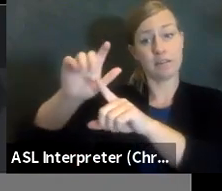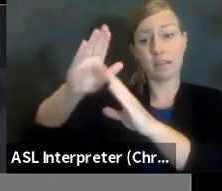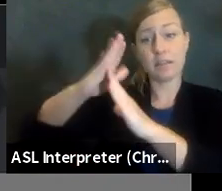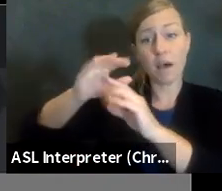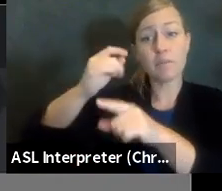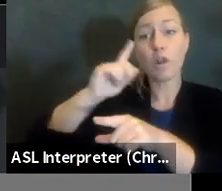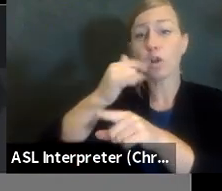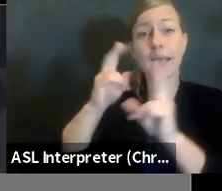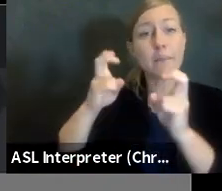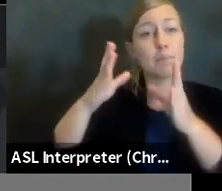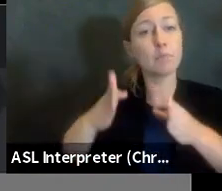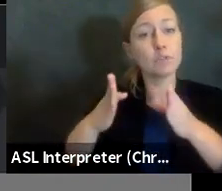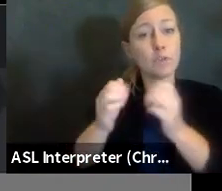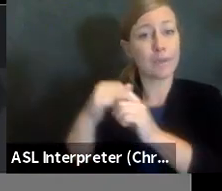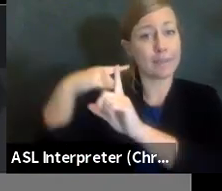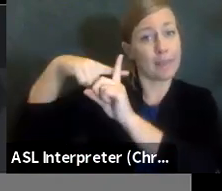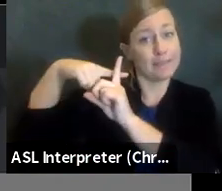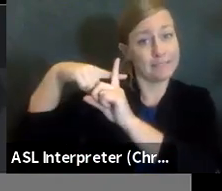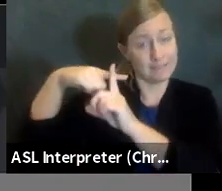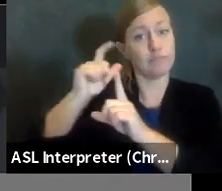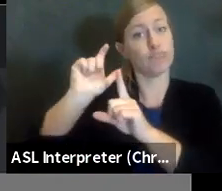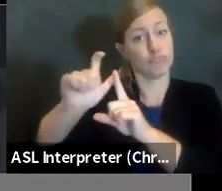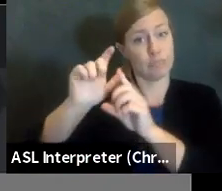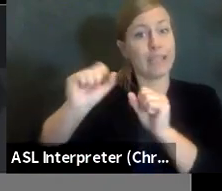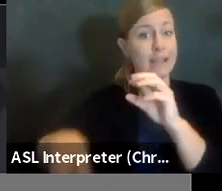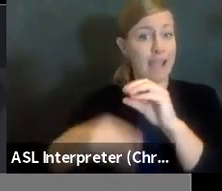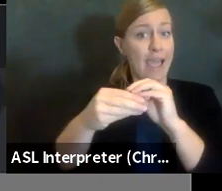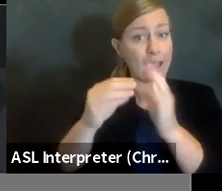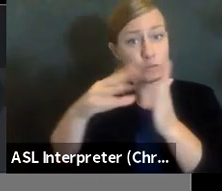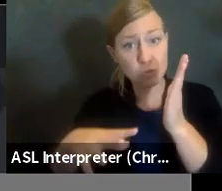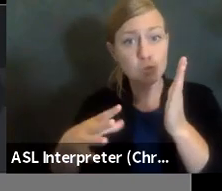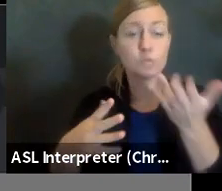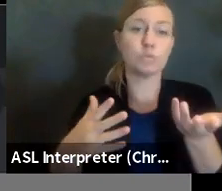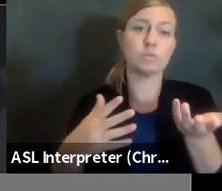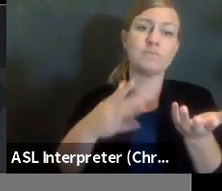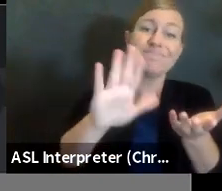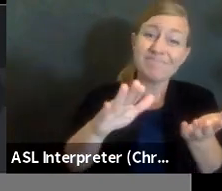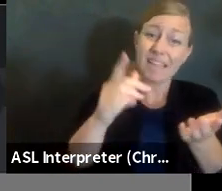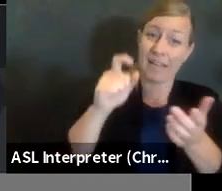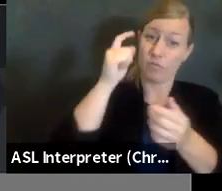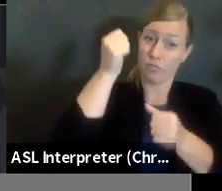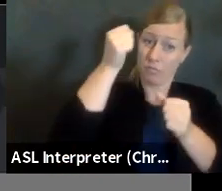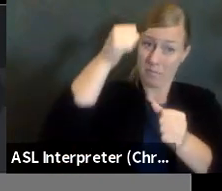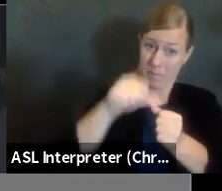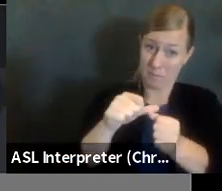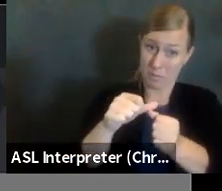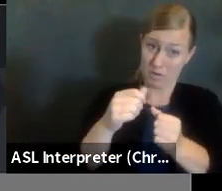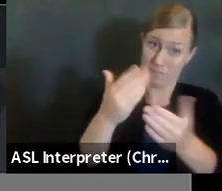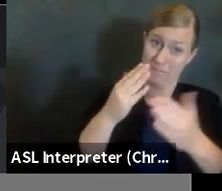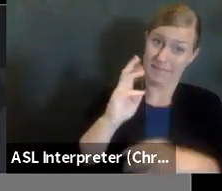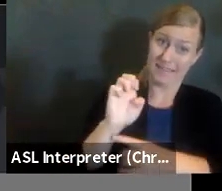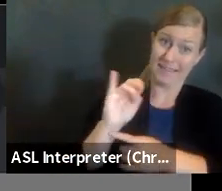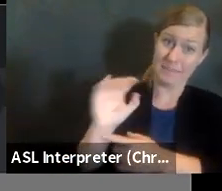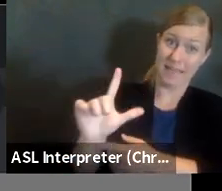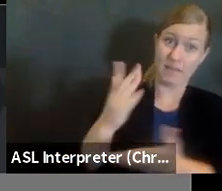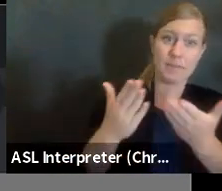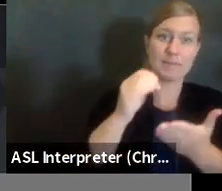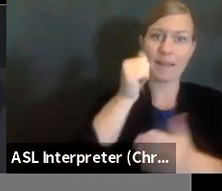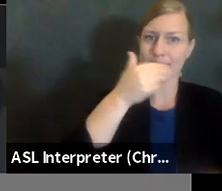ESD 112 - Katherine Livick: remember to think about whether your students actually check email if you have second graders, they might not. So maybe this isn't the way you invite them, but just to know that that is there.